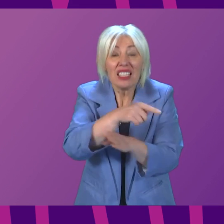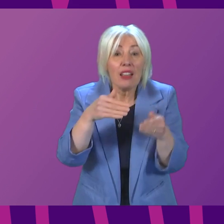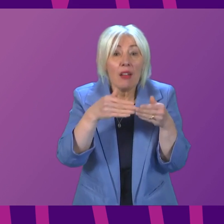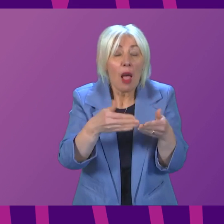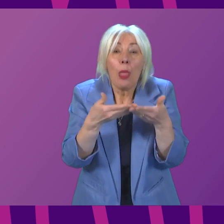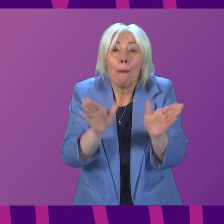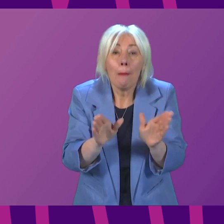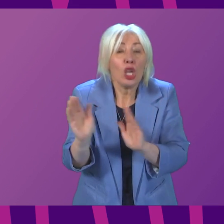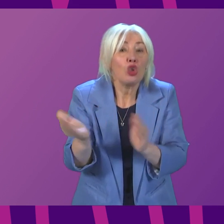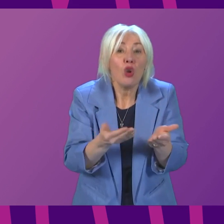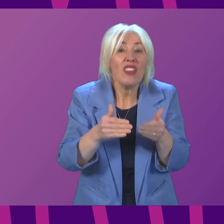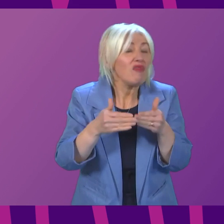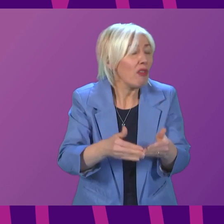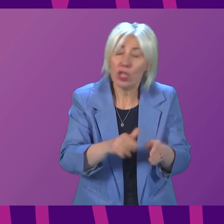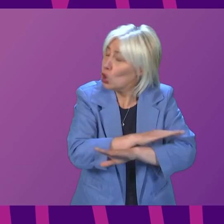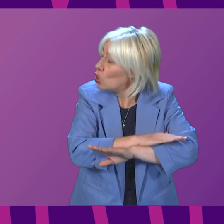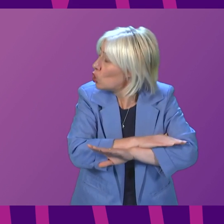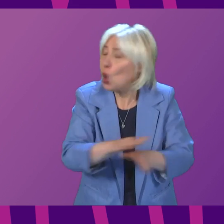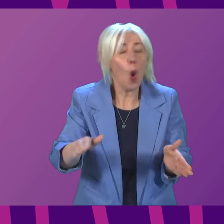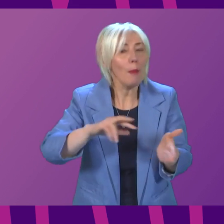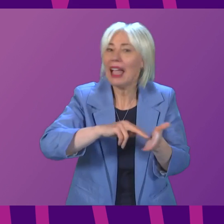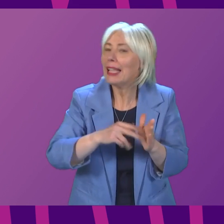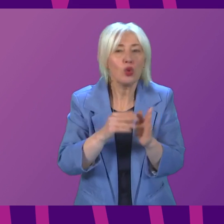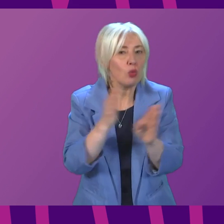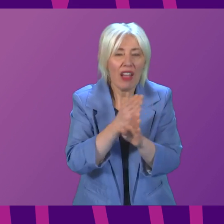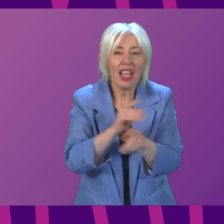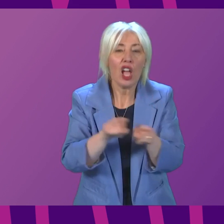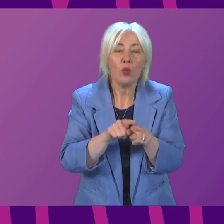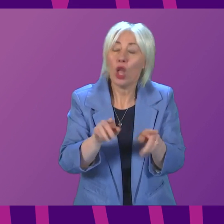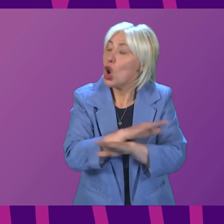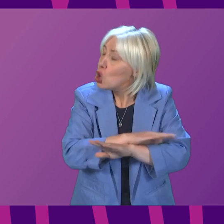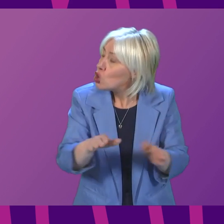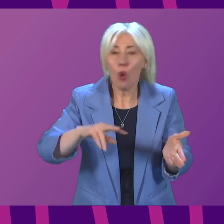service ferries and, equally, we have no plans to split up the CalMac network.